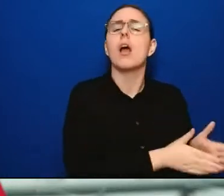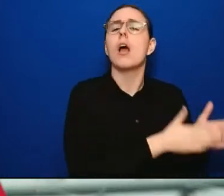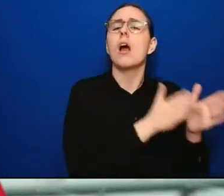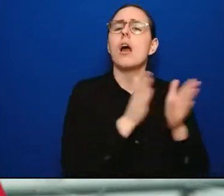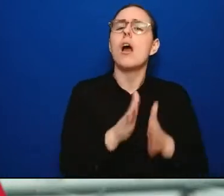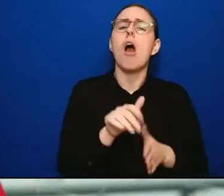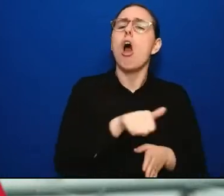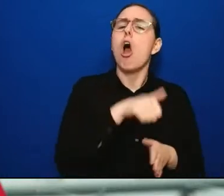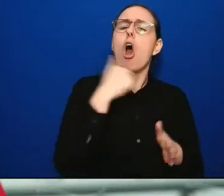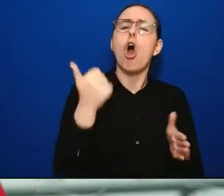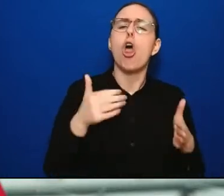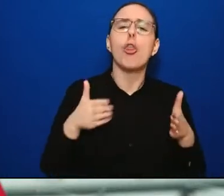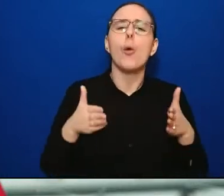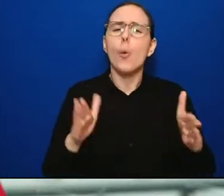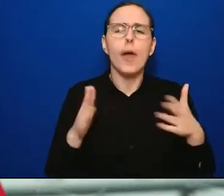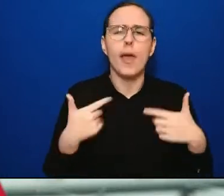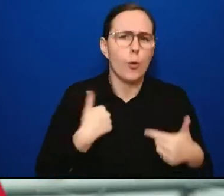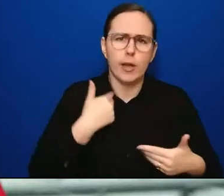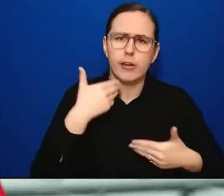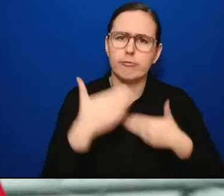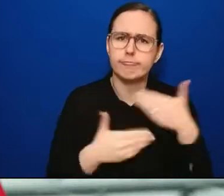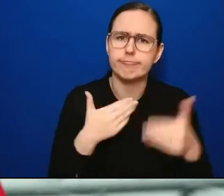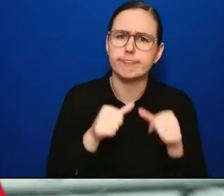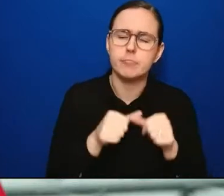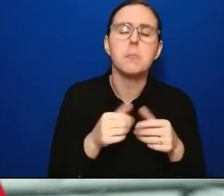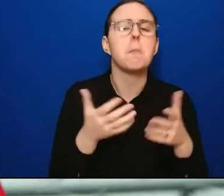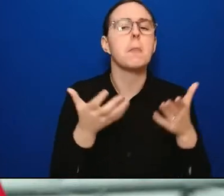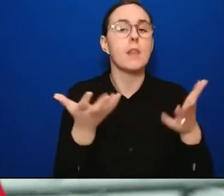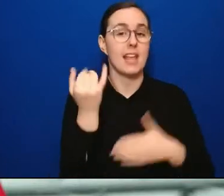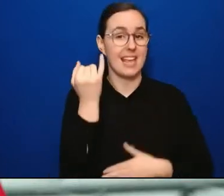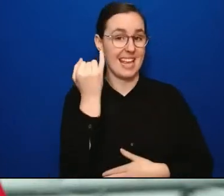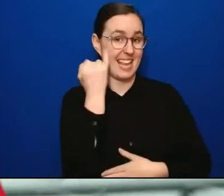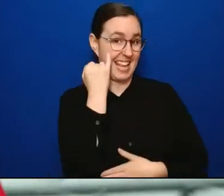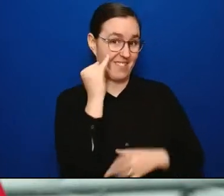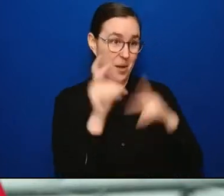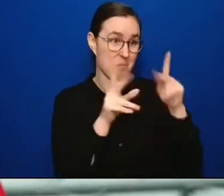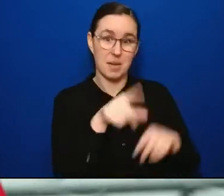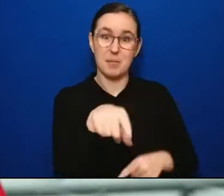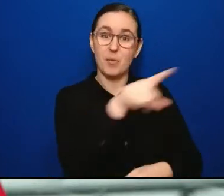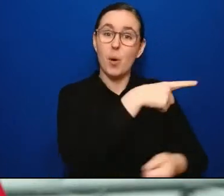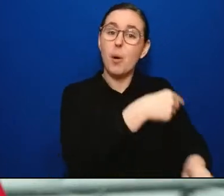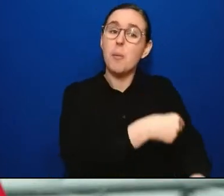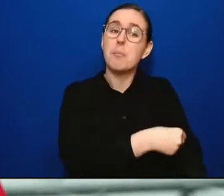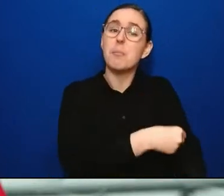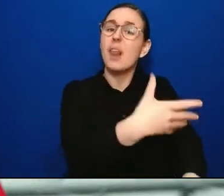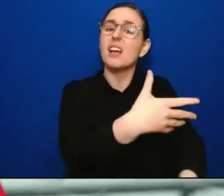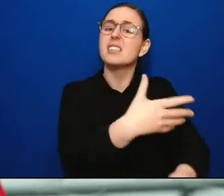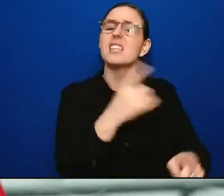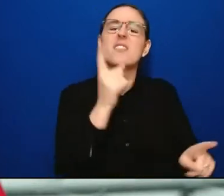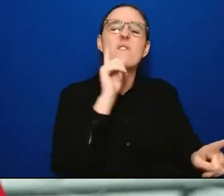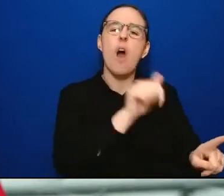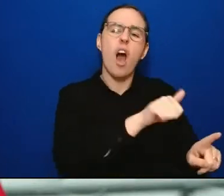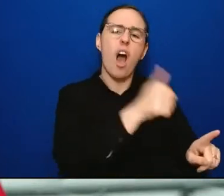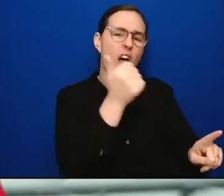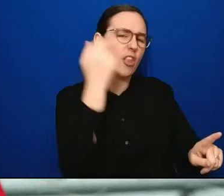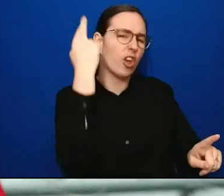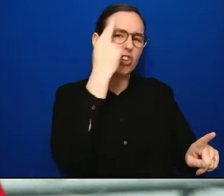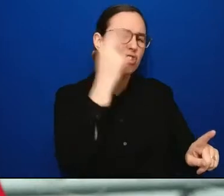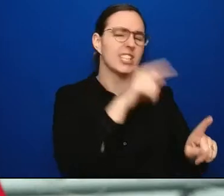use regularly routinely collected blood for other